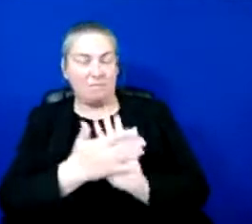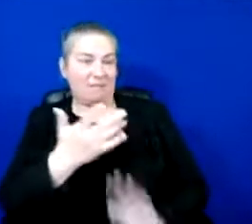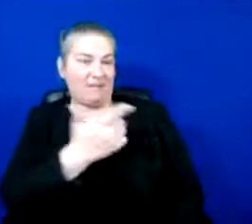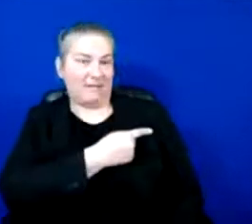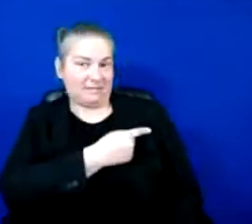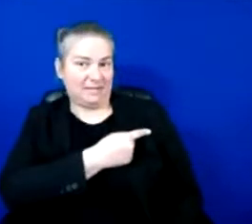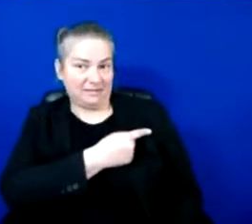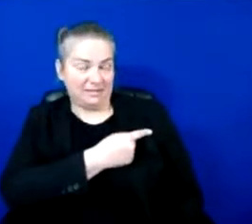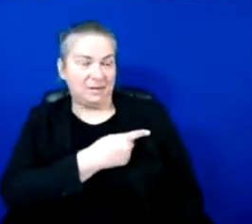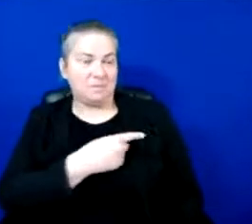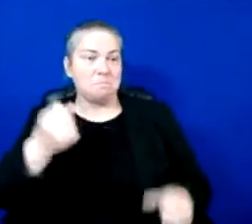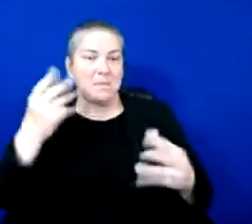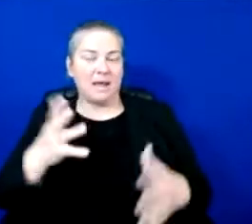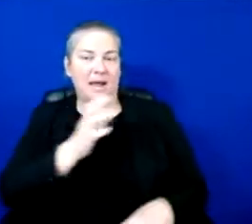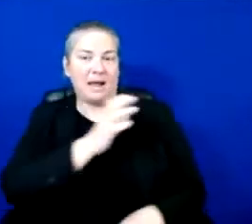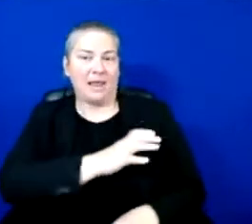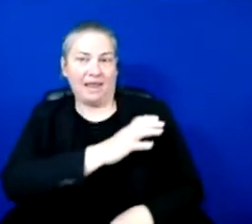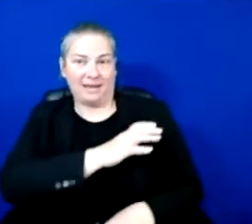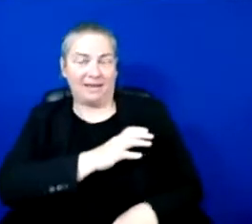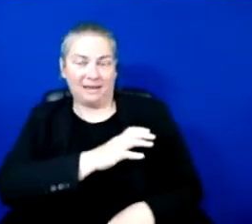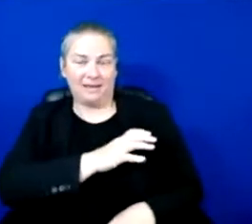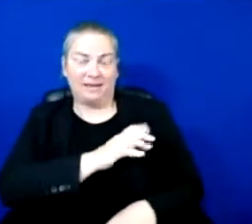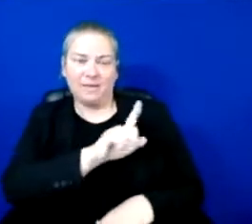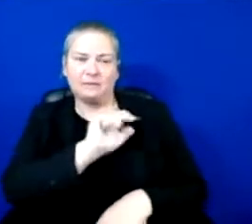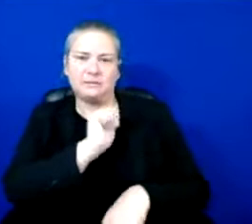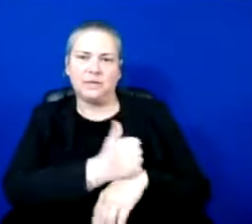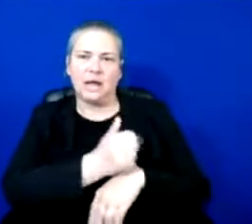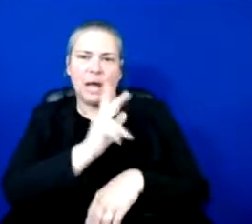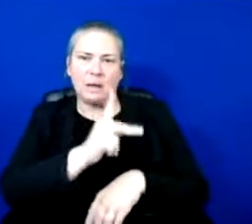clinics that were set up to get, especially middle schoolers and high